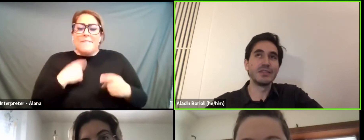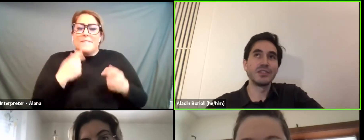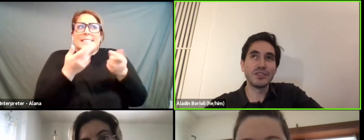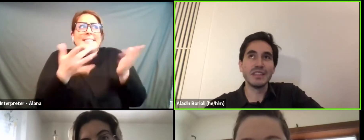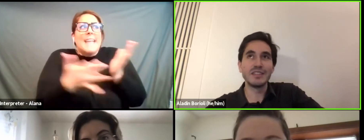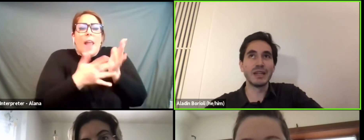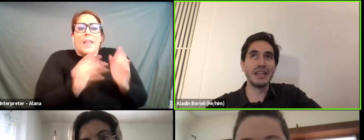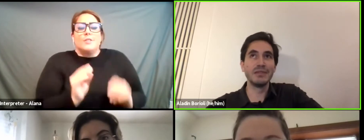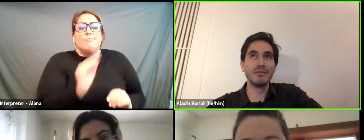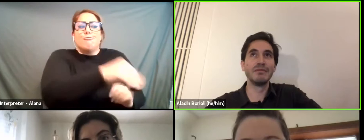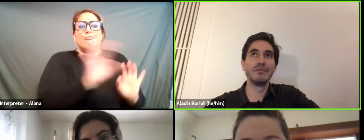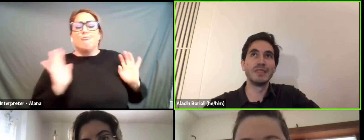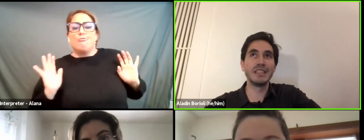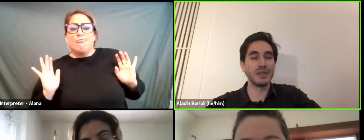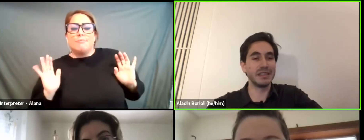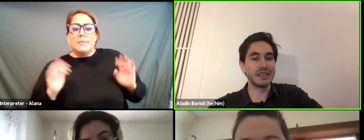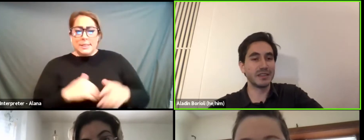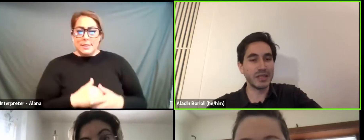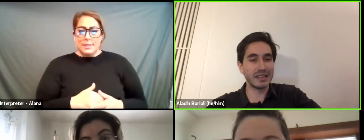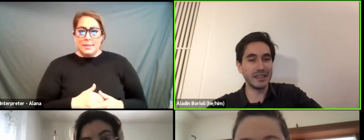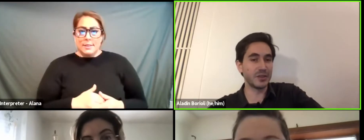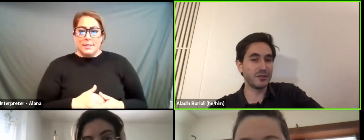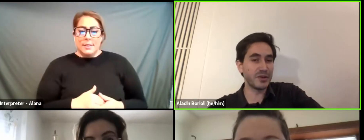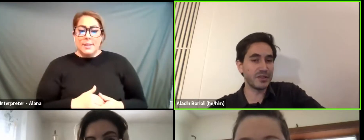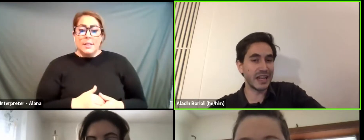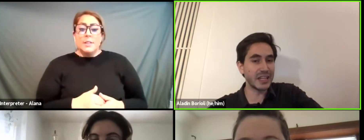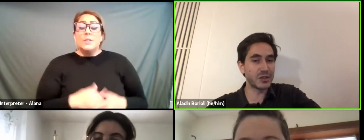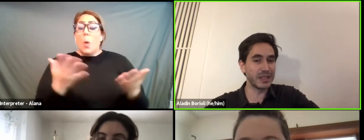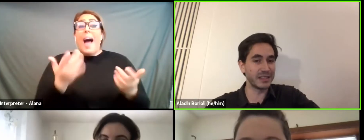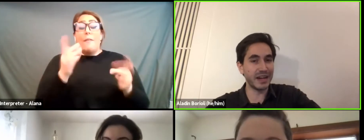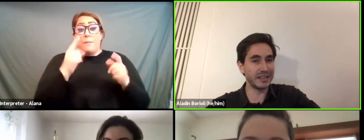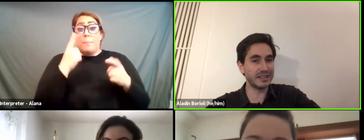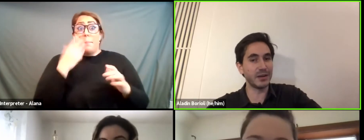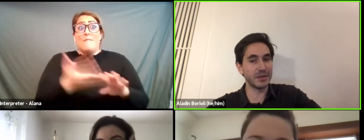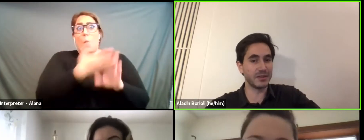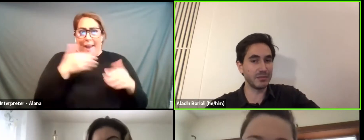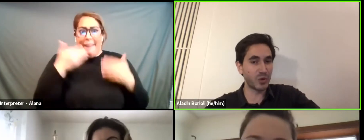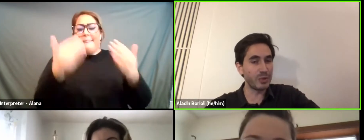just historically situate this contextually. So the first electronic device that was properly